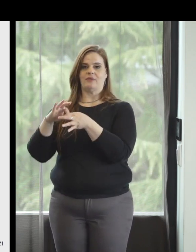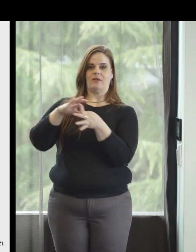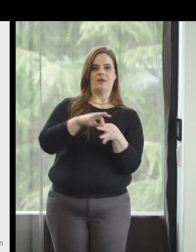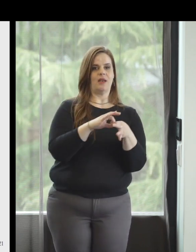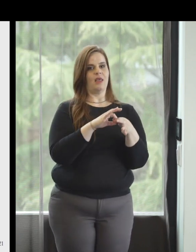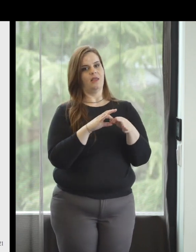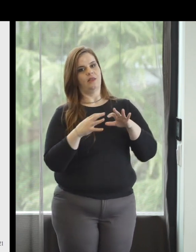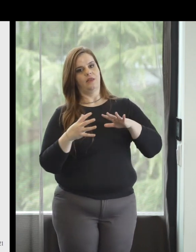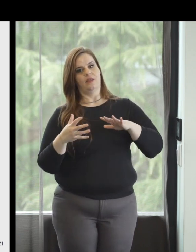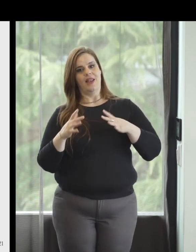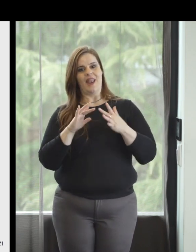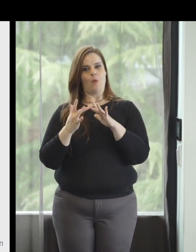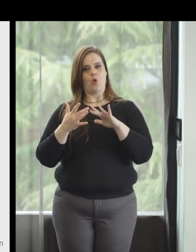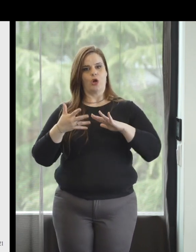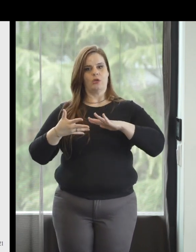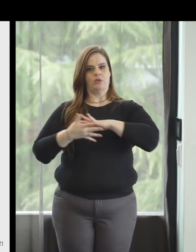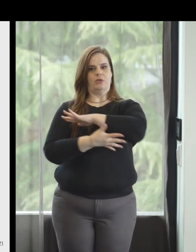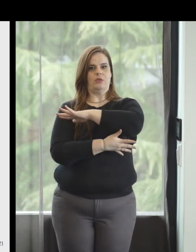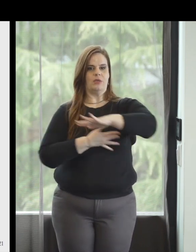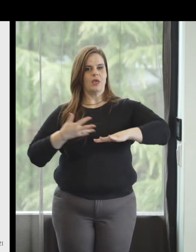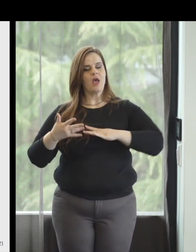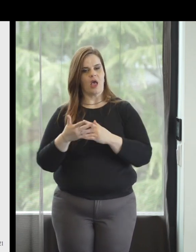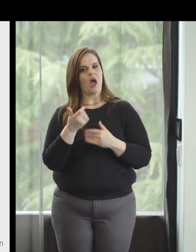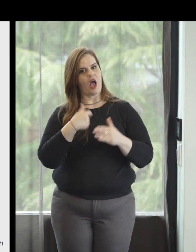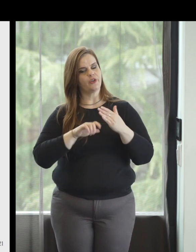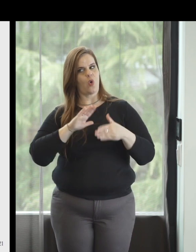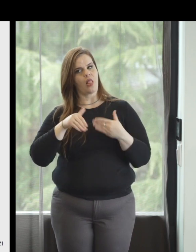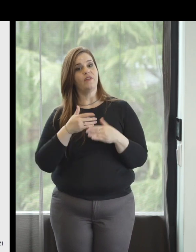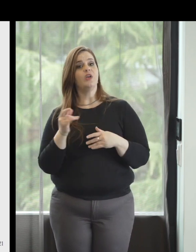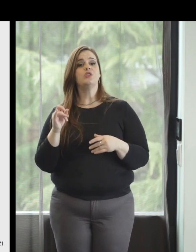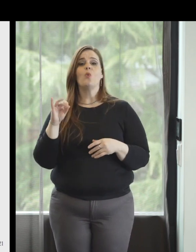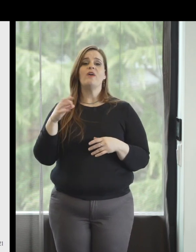underlying all of this. So if I was just to summarize